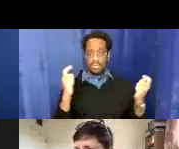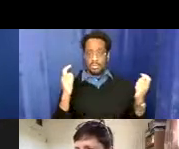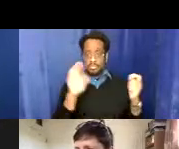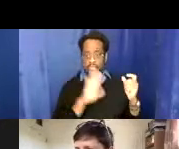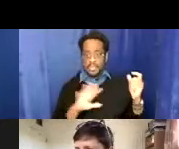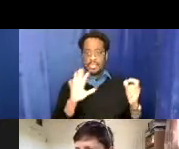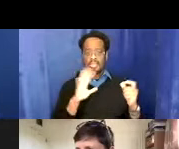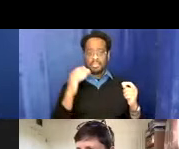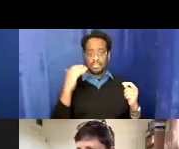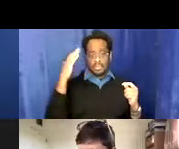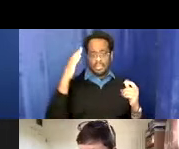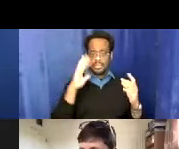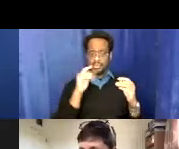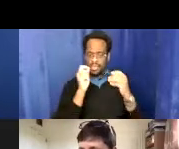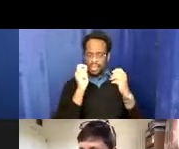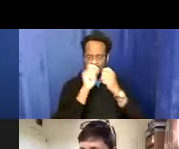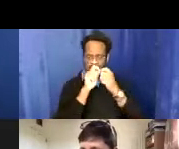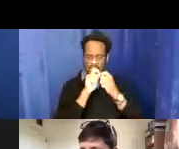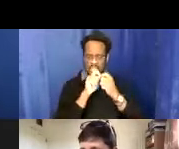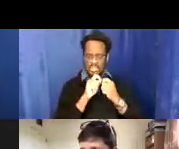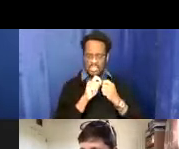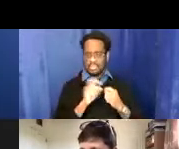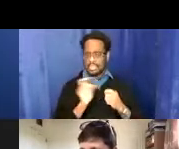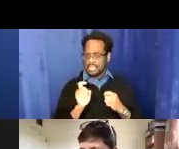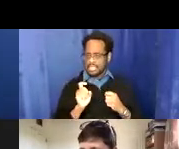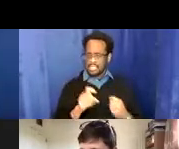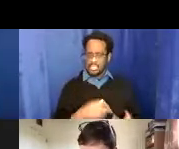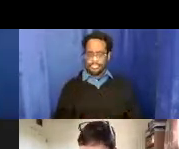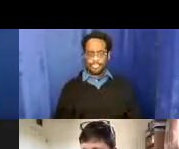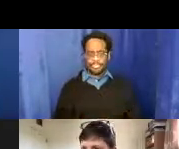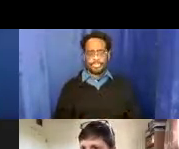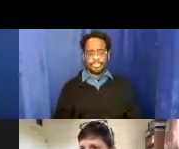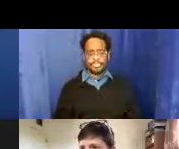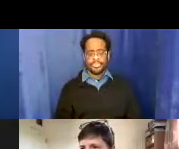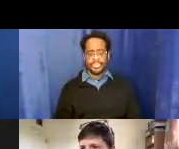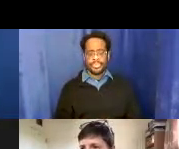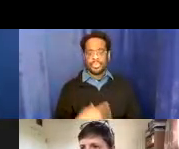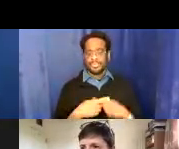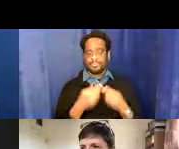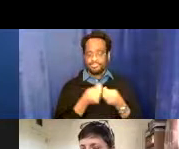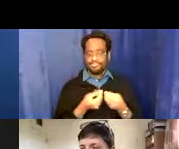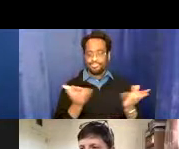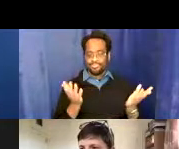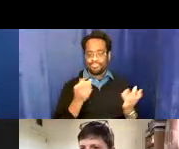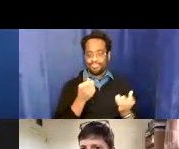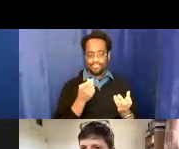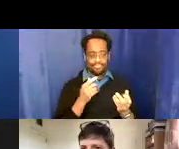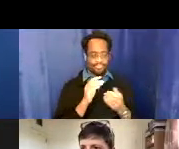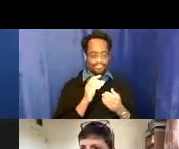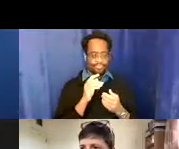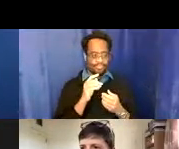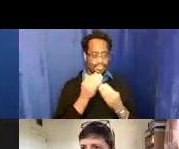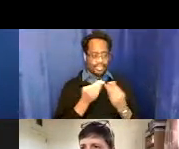one-handed uh based um preferred than two-handed signs. So those different specificities we need to